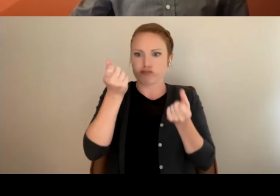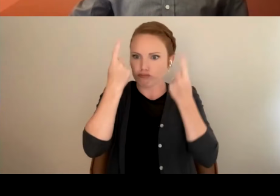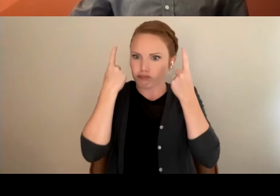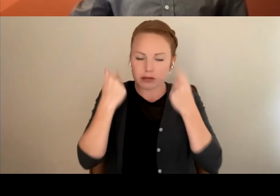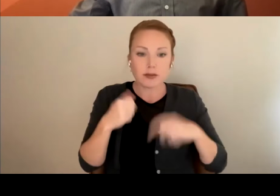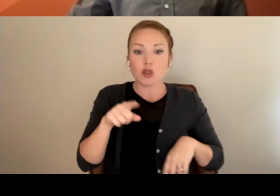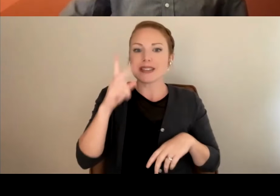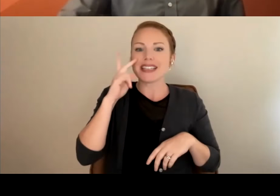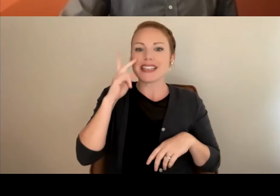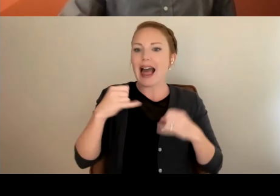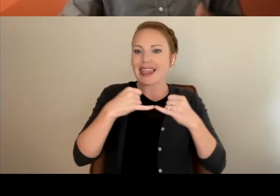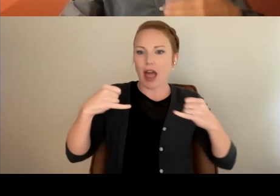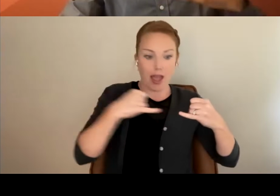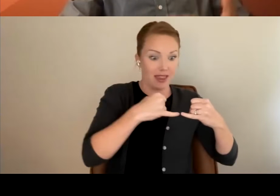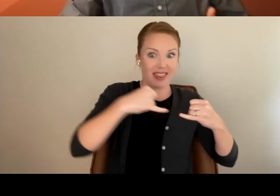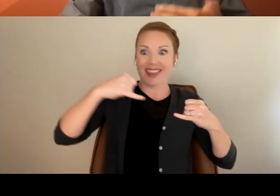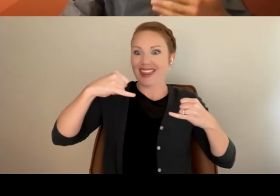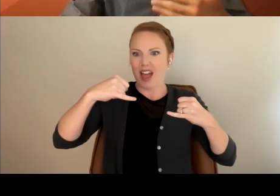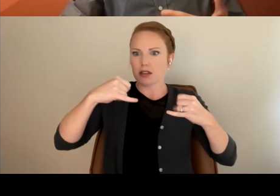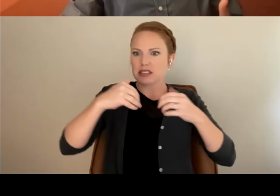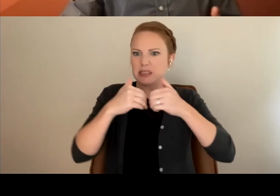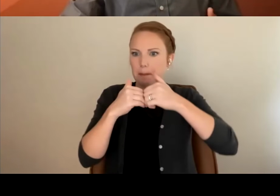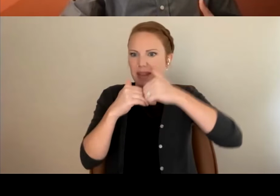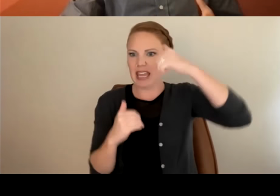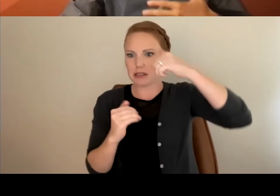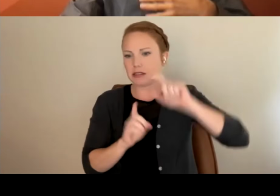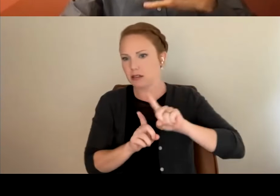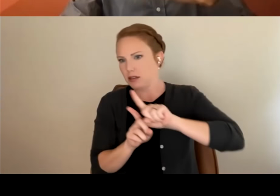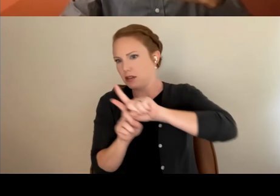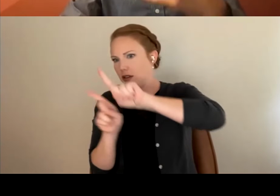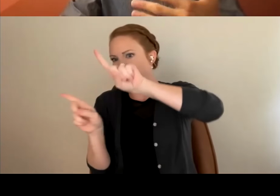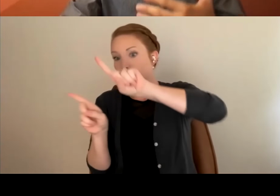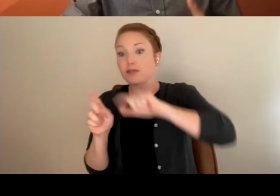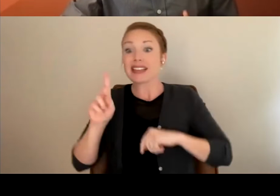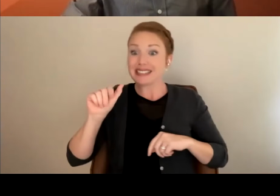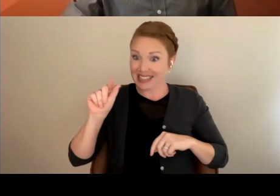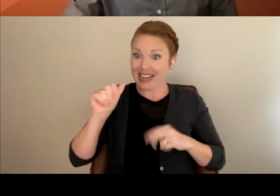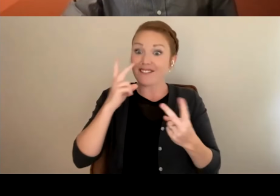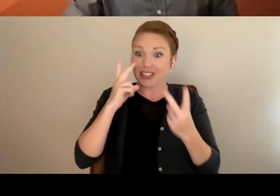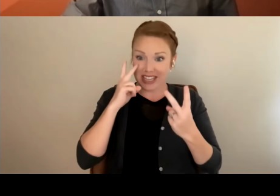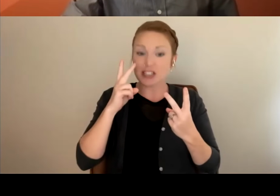I have a split here because data visualization, in theory, we know a lot about how to make